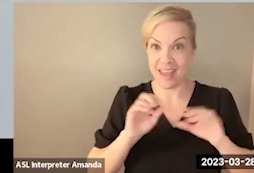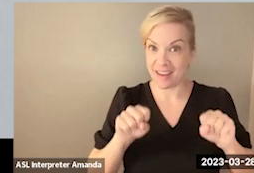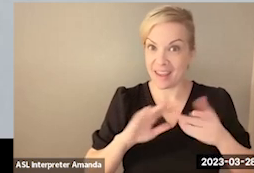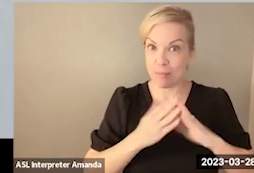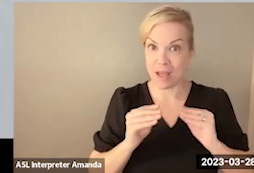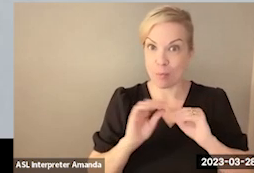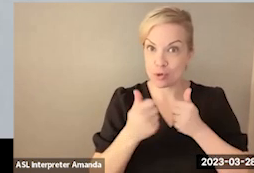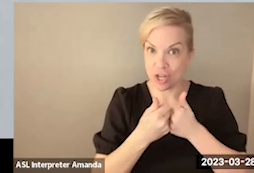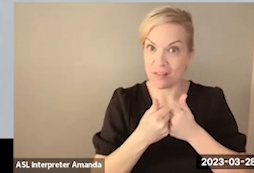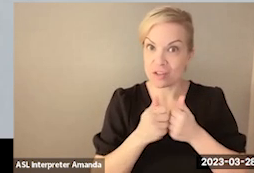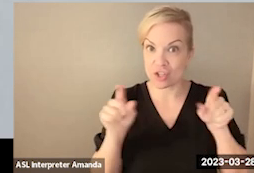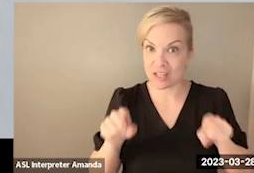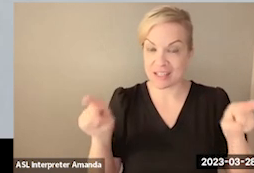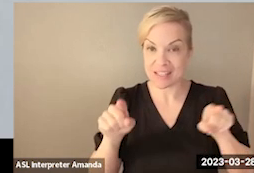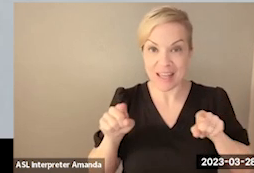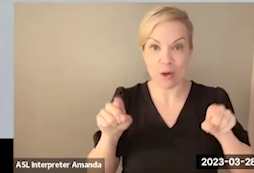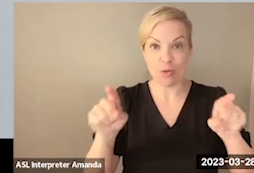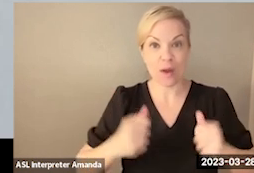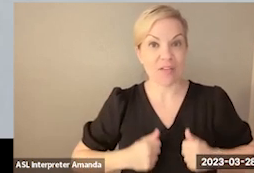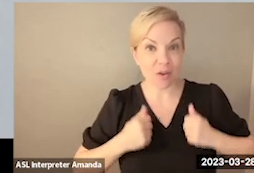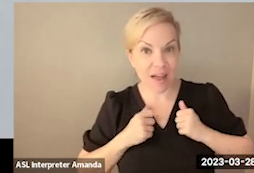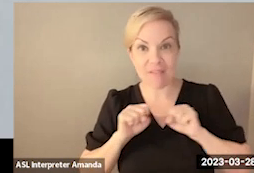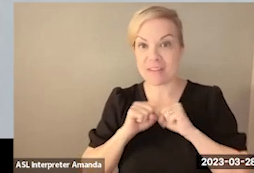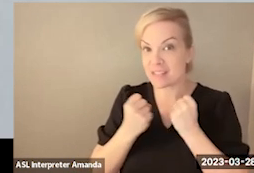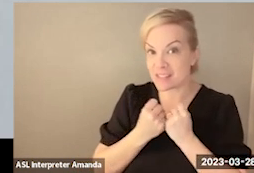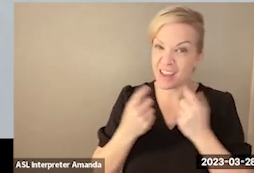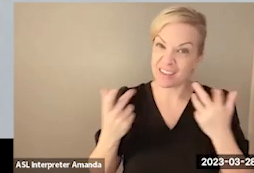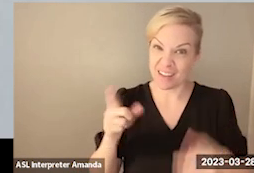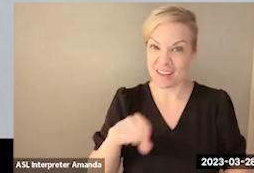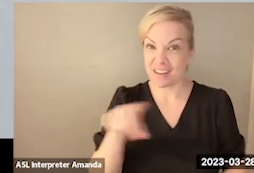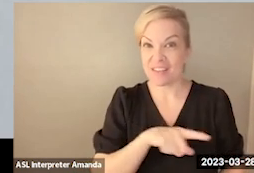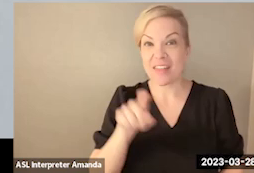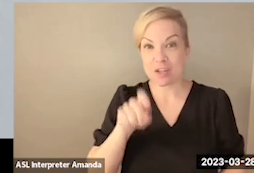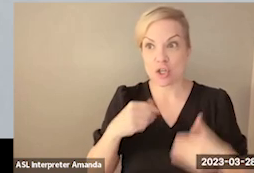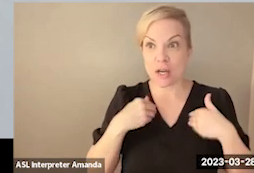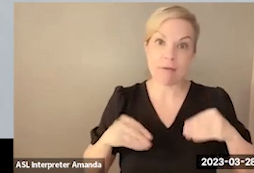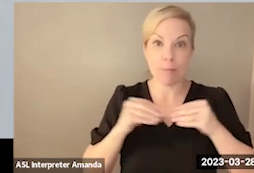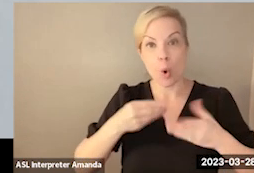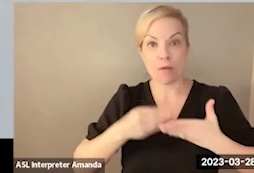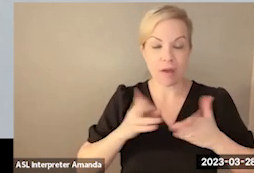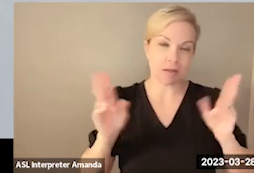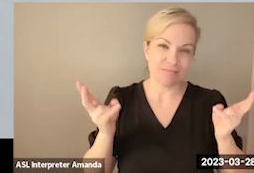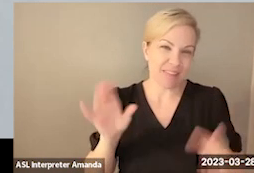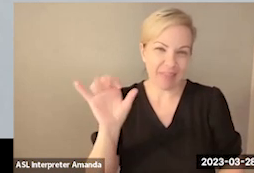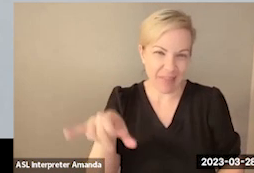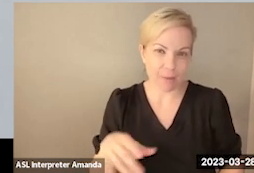Debbie Stine, Science & Technology Policy Academy: throughout their life and society. So, therefore, they should get more allocation of these funds as opposed to saying, oh, these people need more money